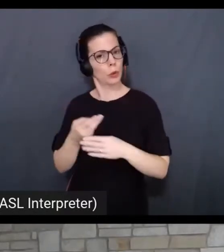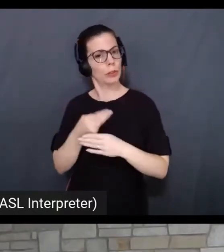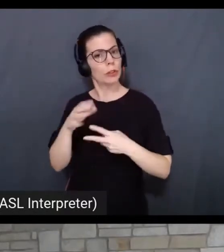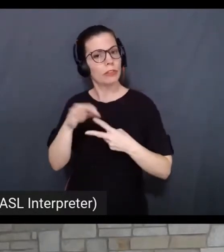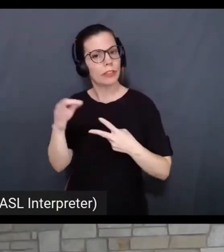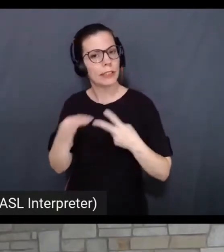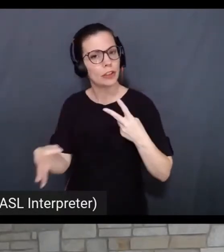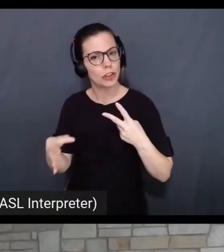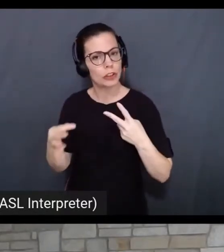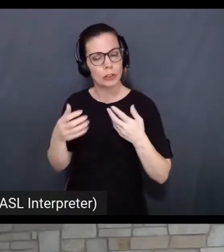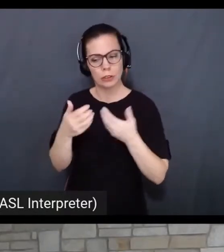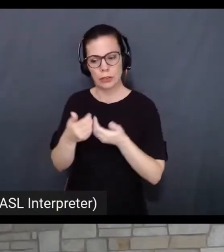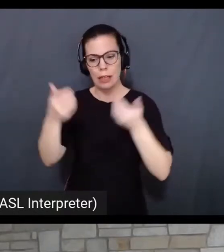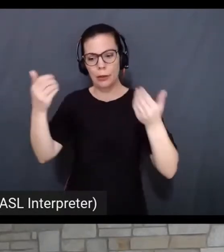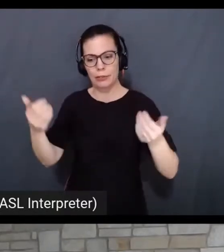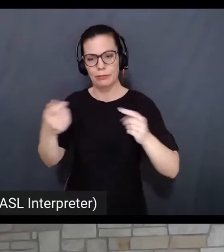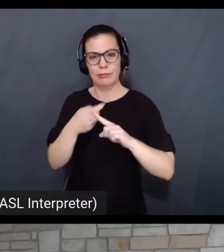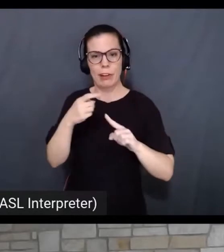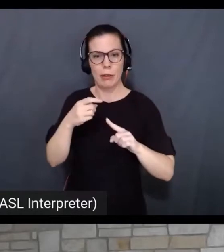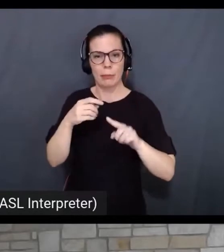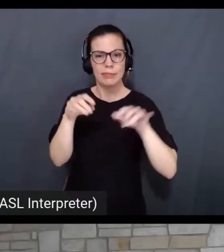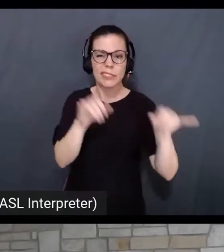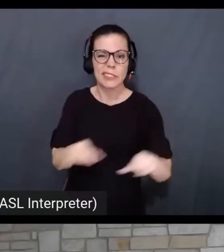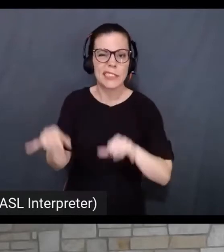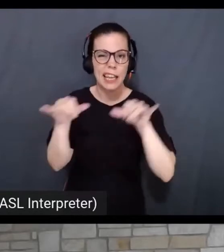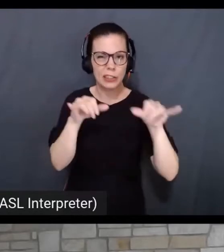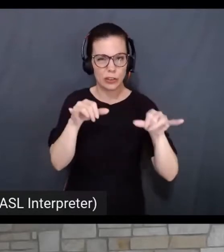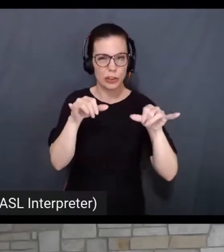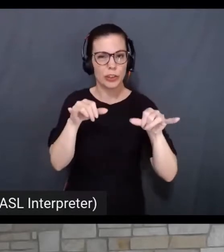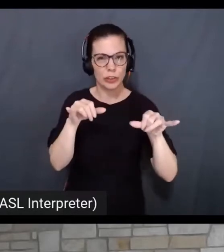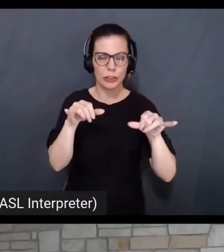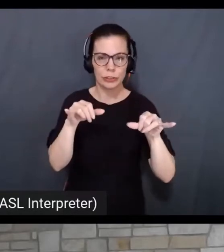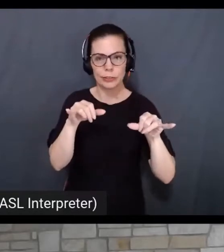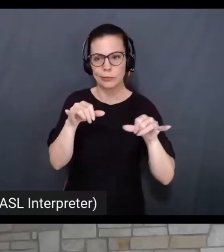of maybe let's say the standard ANSI SQL dialect.